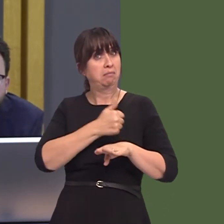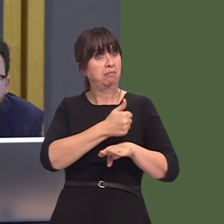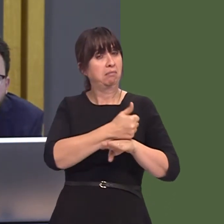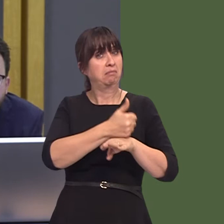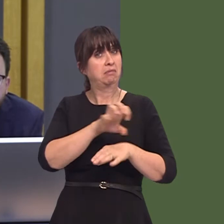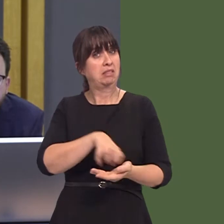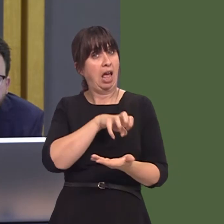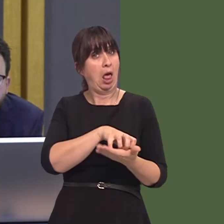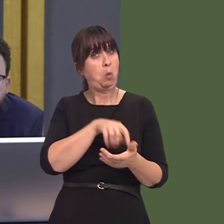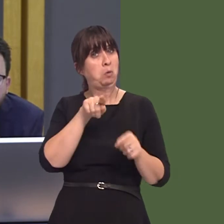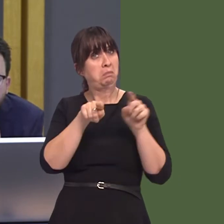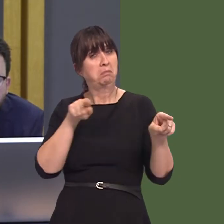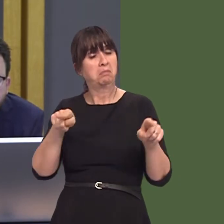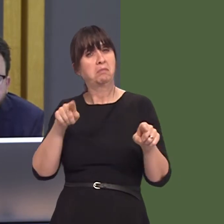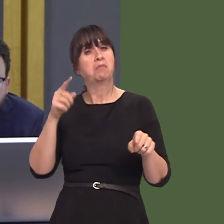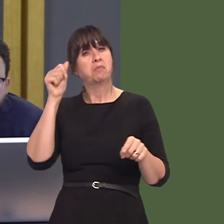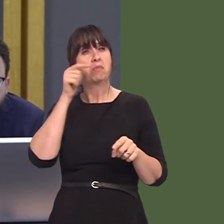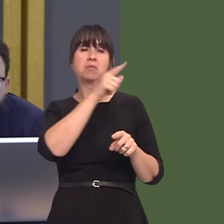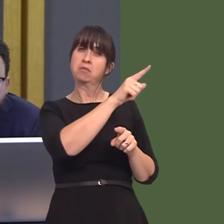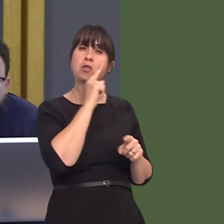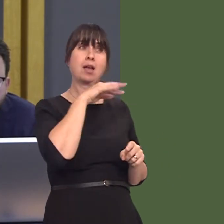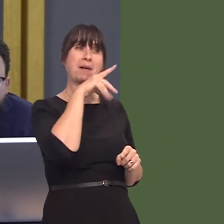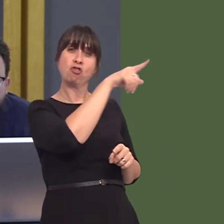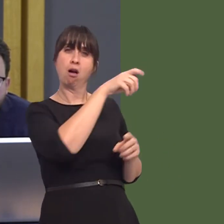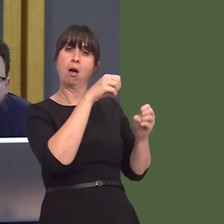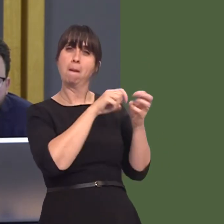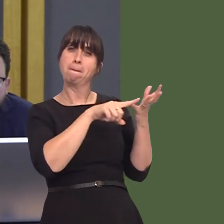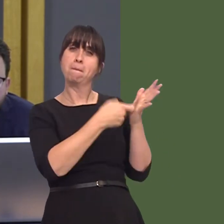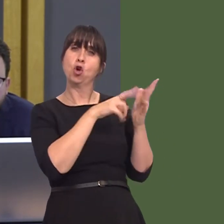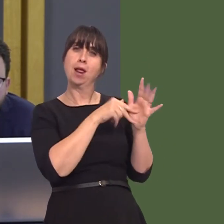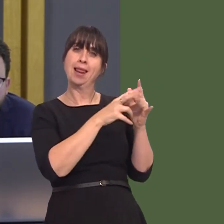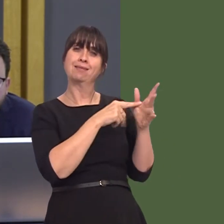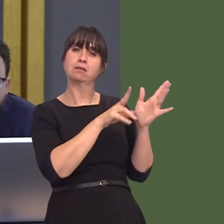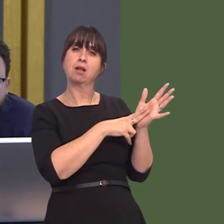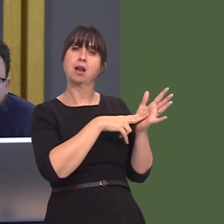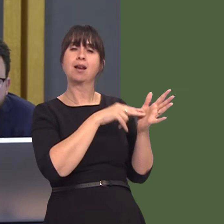But if you look at, for example, the Burlington community land trust model in VermontóI believe